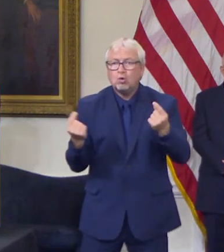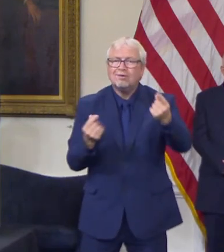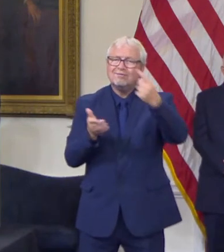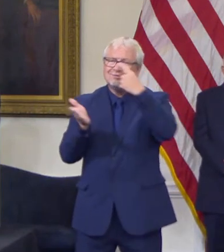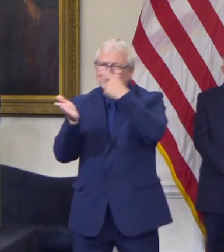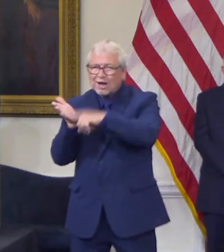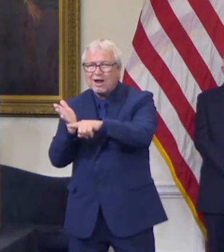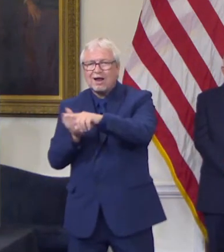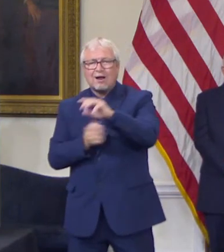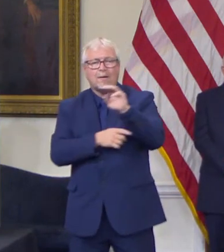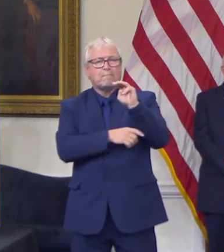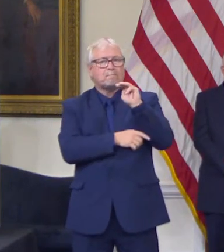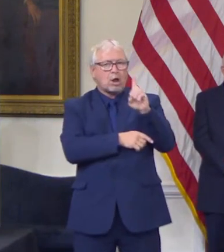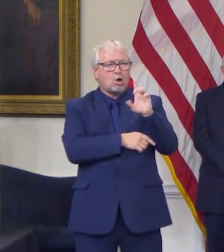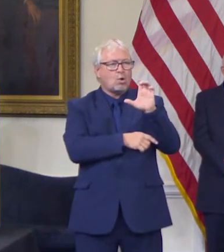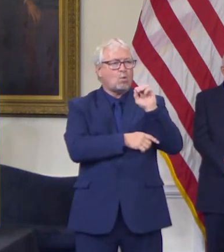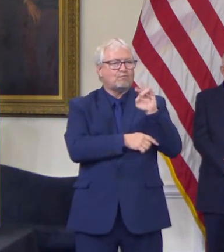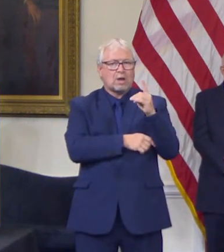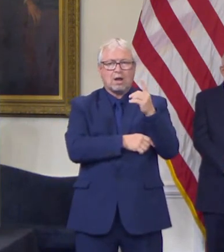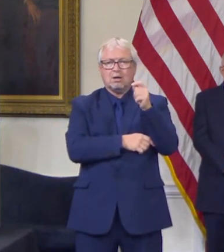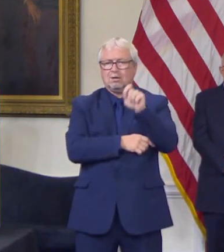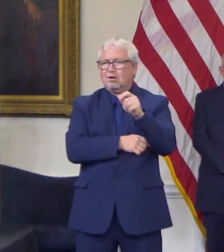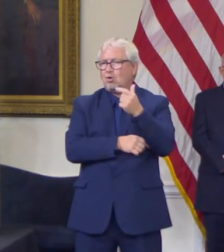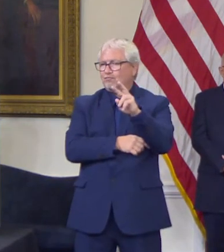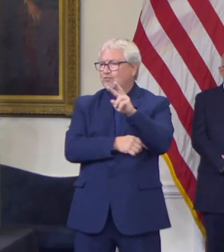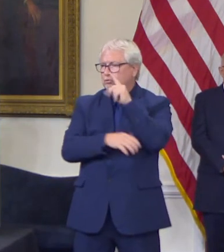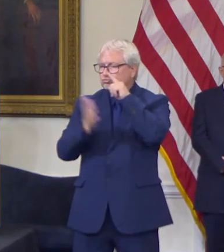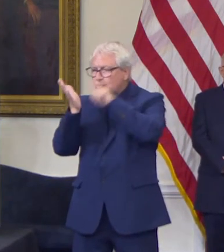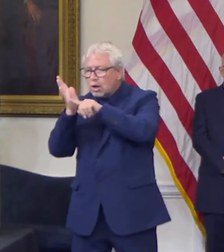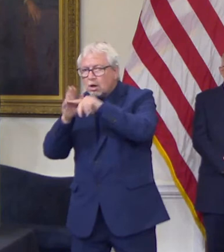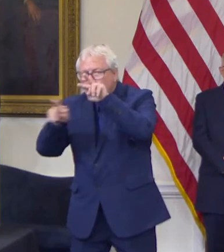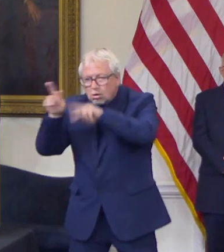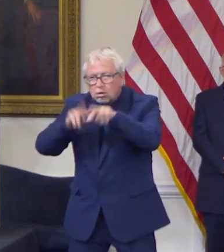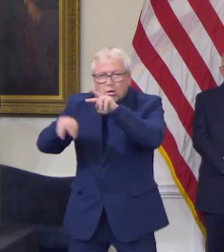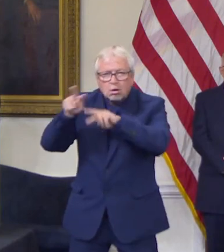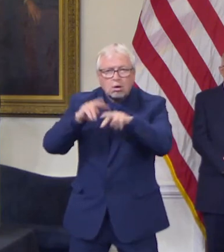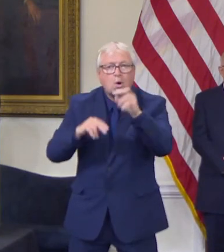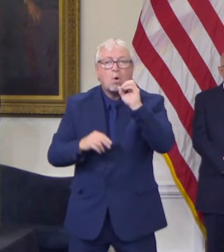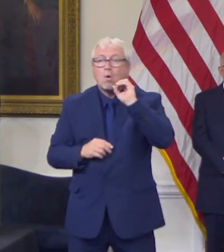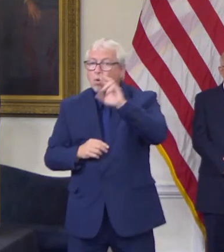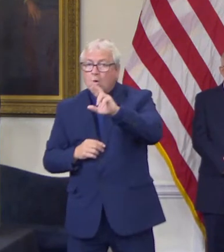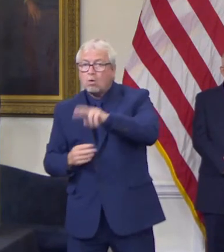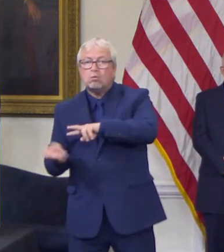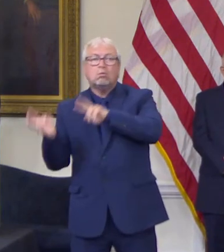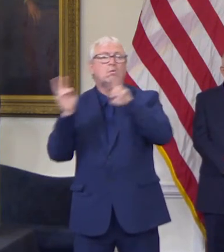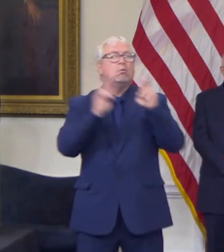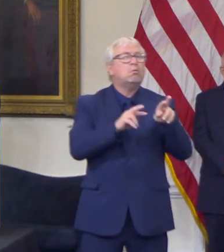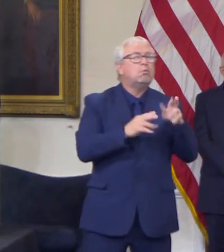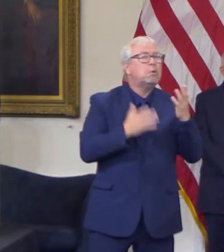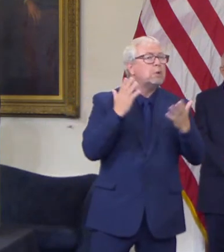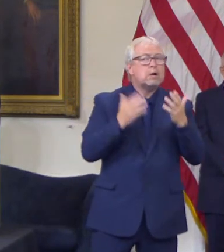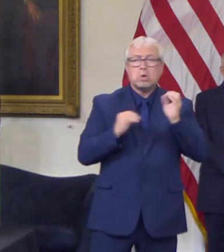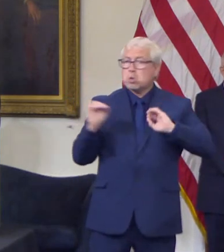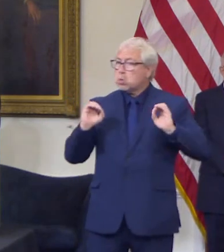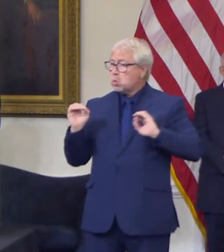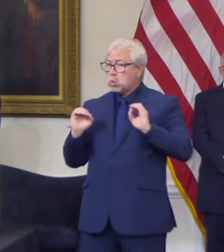gov so that you can search where Pfizer vaccines are available near you and make an appointment if necessary with a provider.